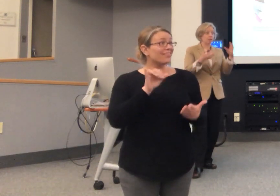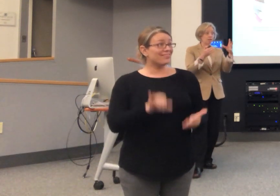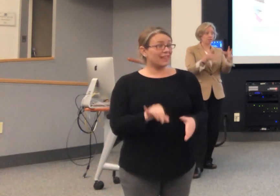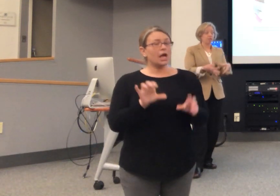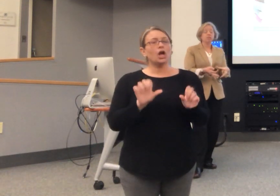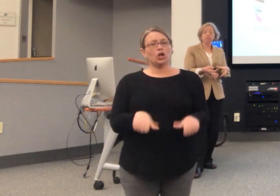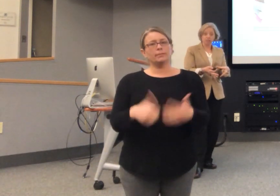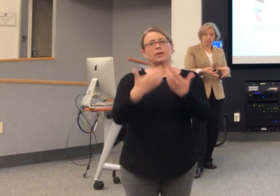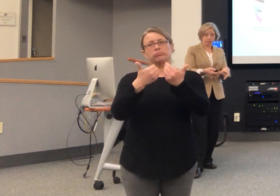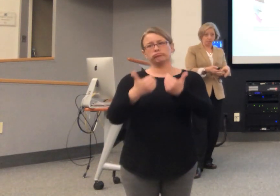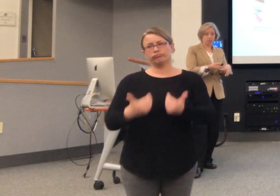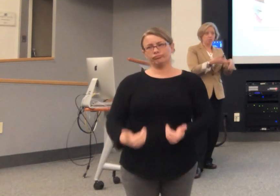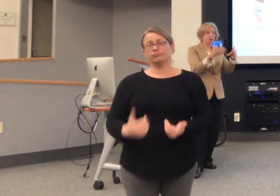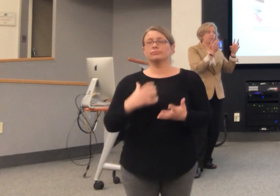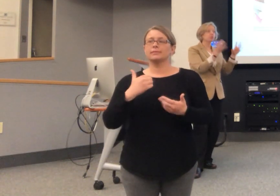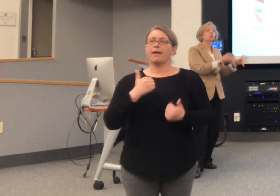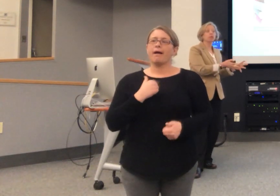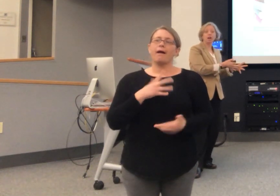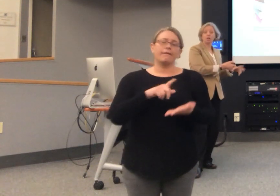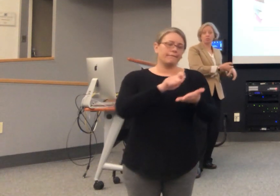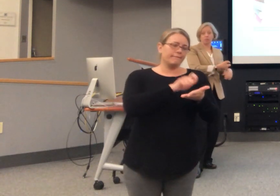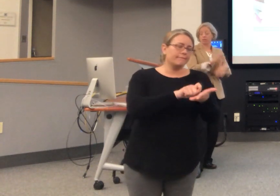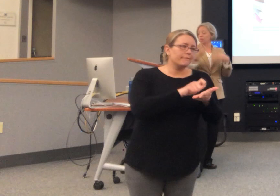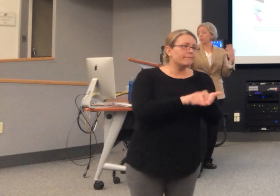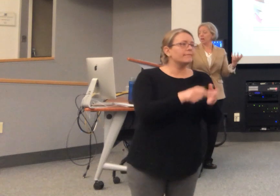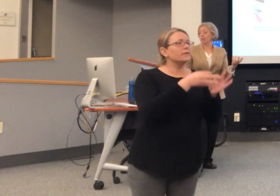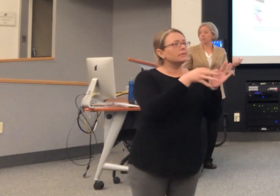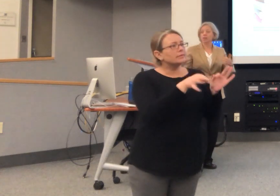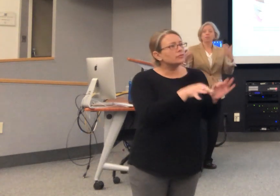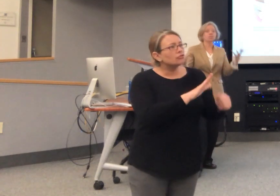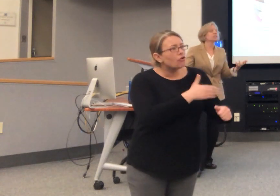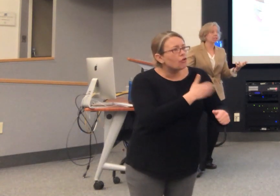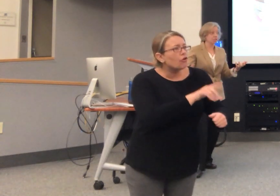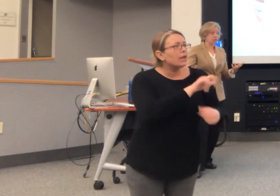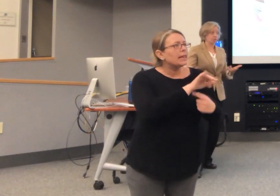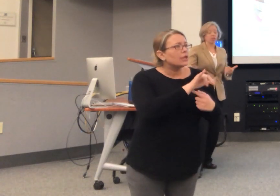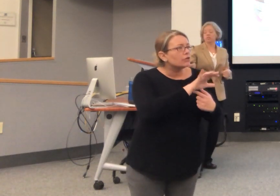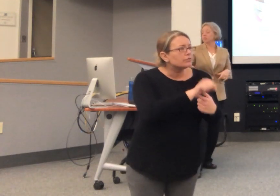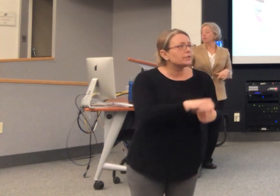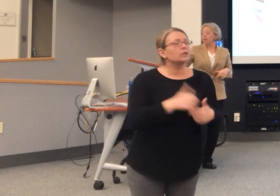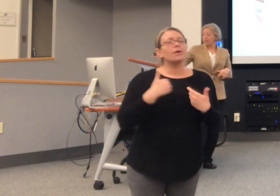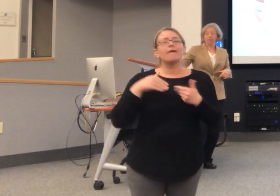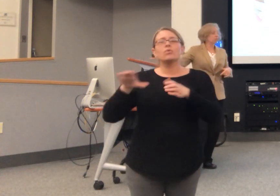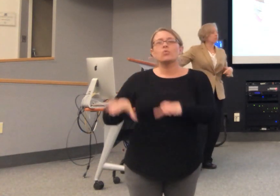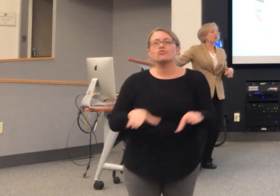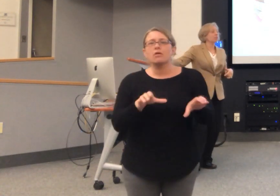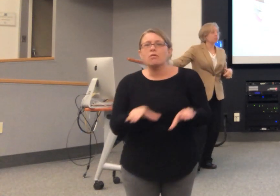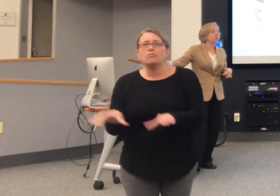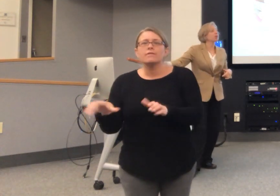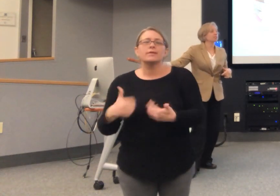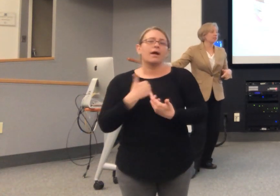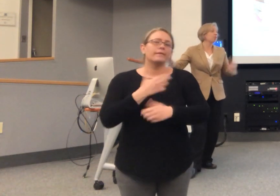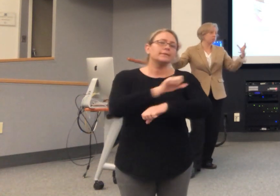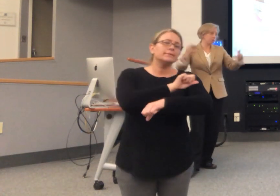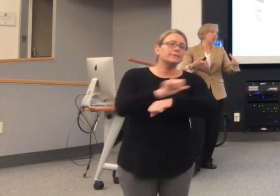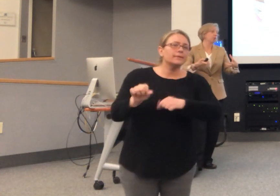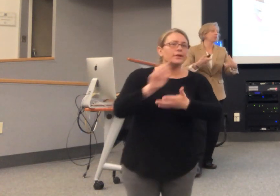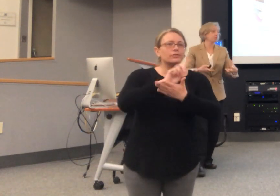You have the lyrics, you have the choreography, you have the staging directions, and you have the program itself which arguably